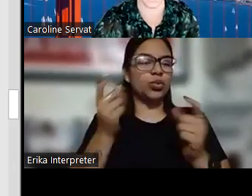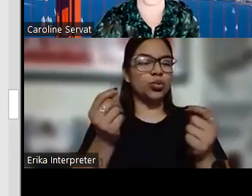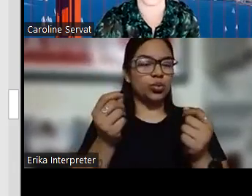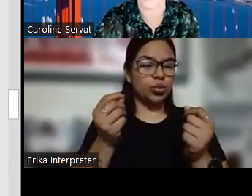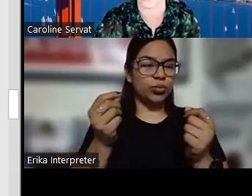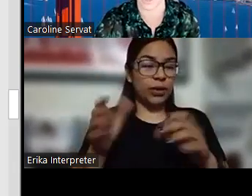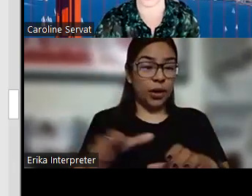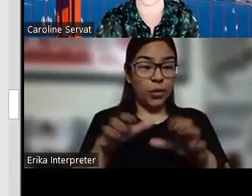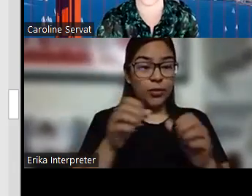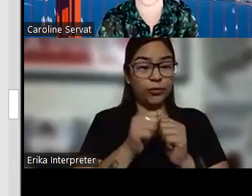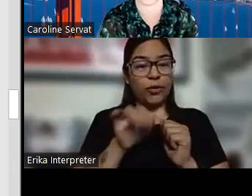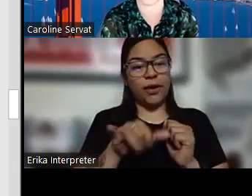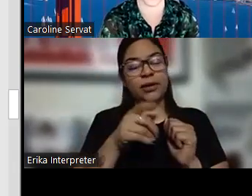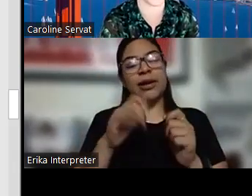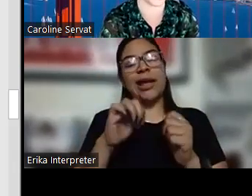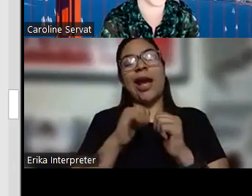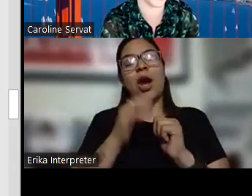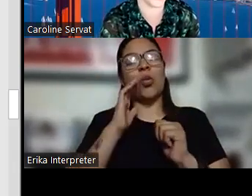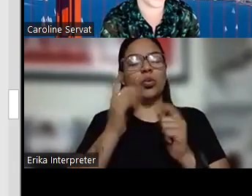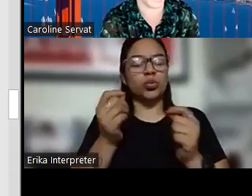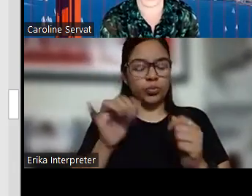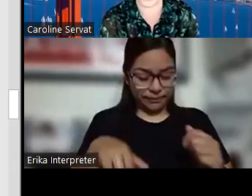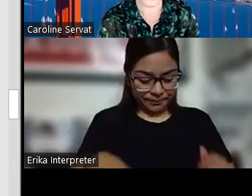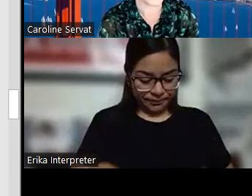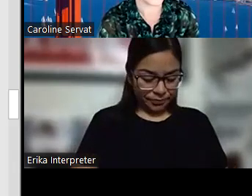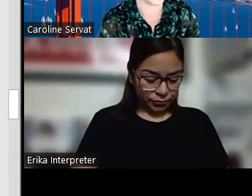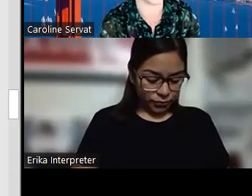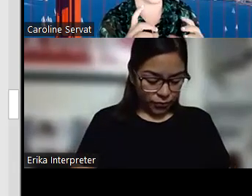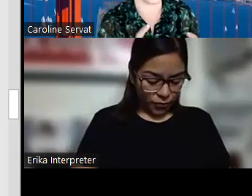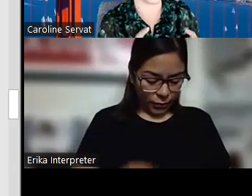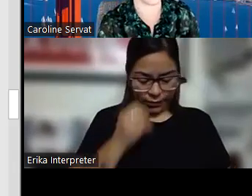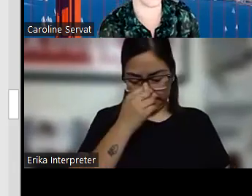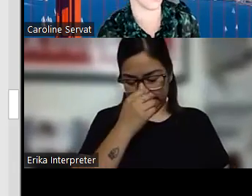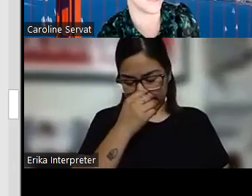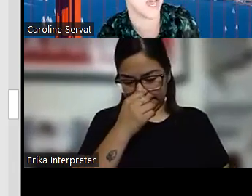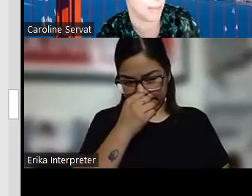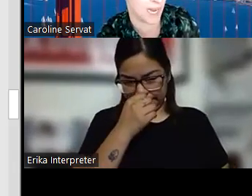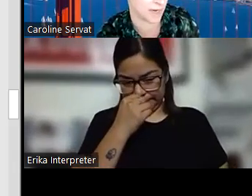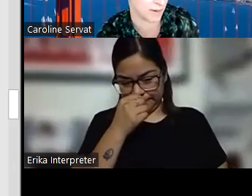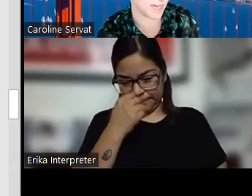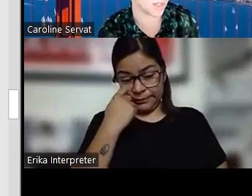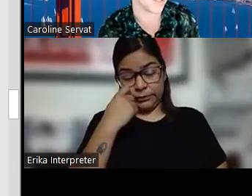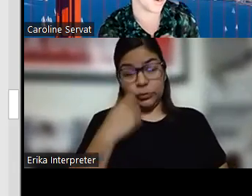be leveraged to support the Statewide expansion um so the four core Topline recommendations are